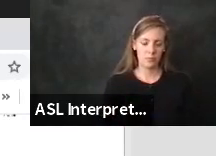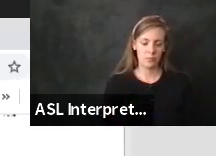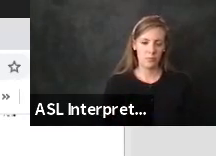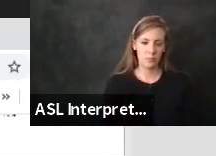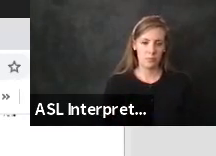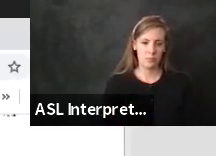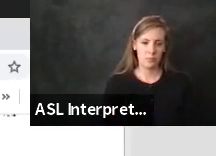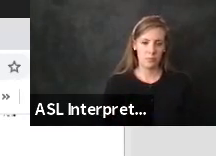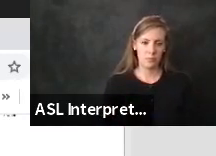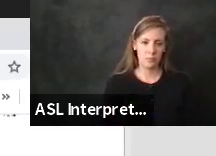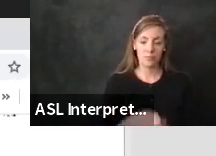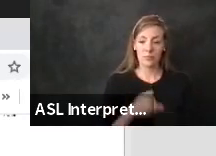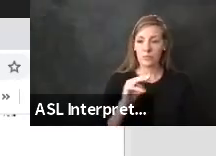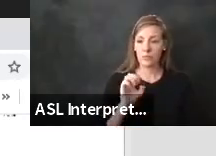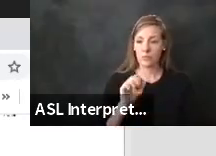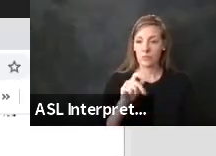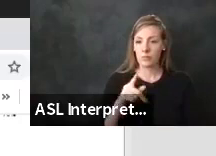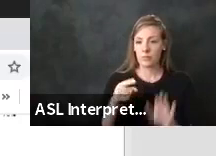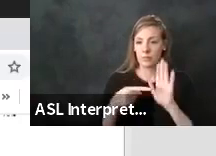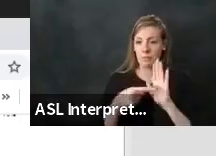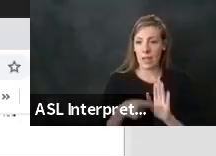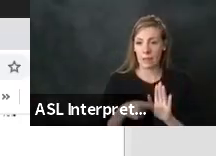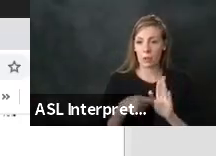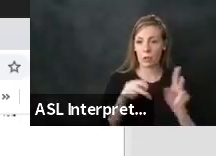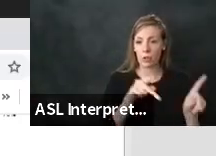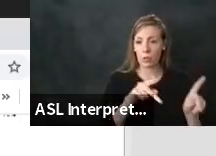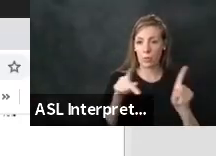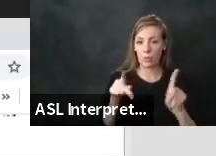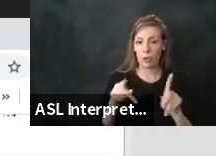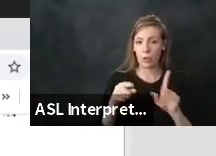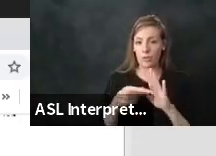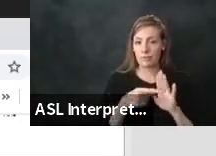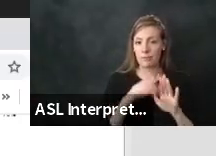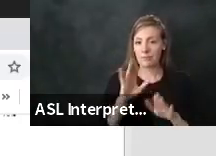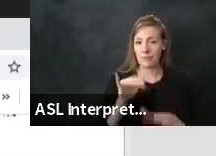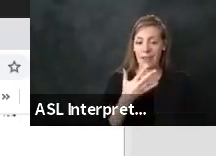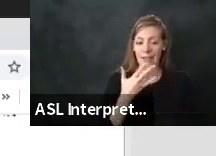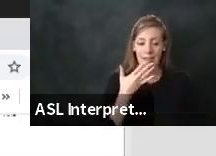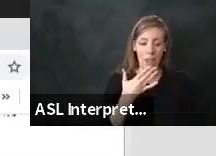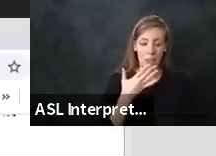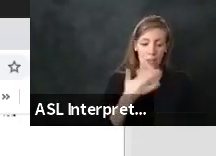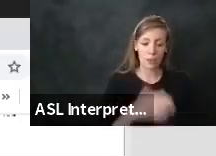that indicates the proportion vaccinated by color purple indicates a smaller